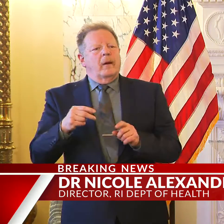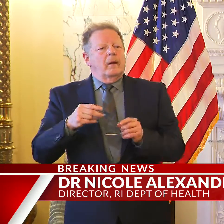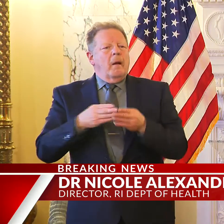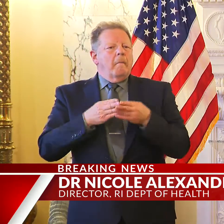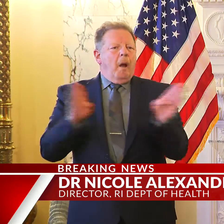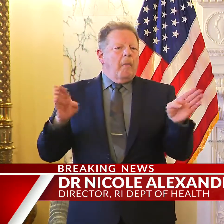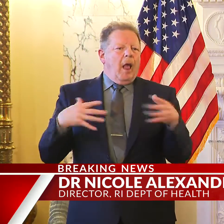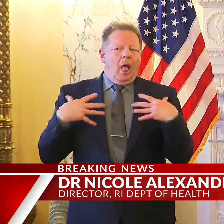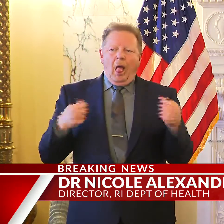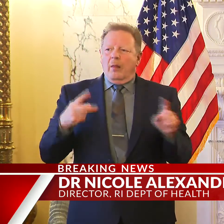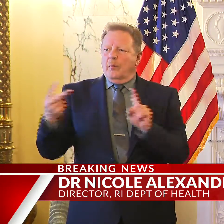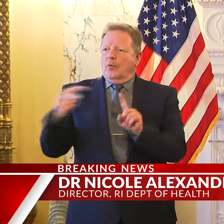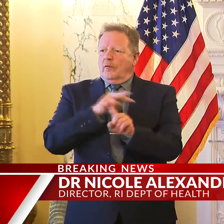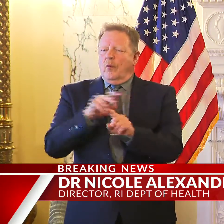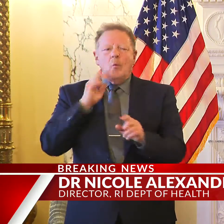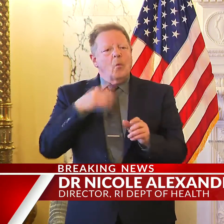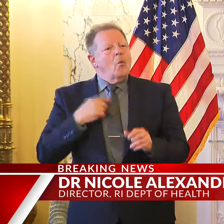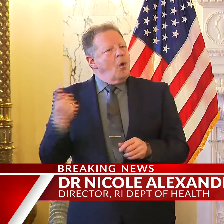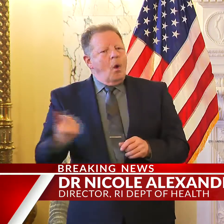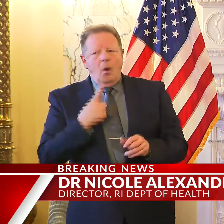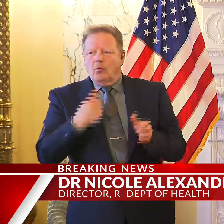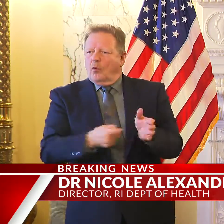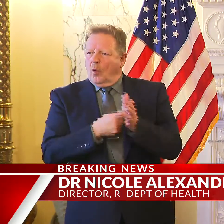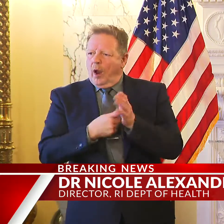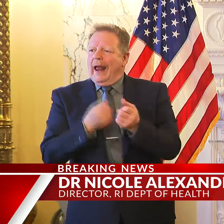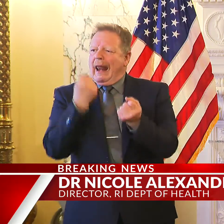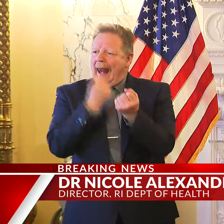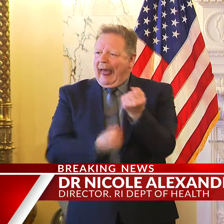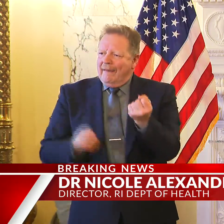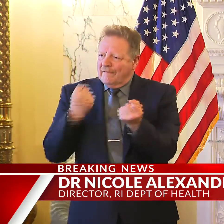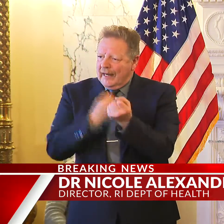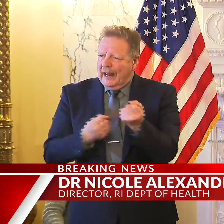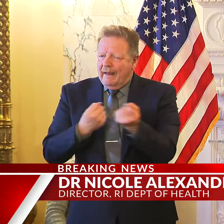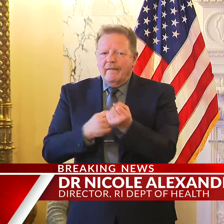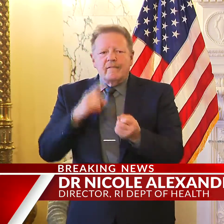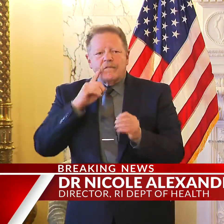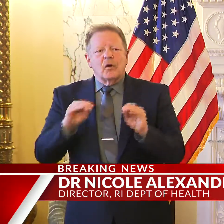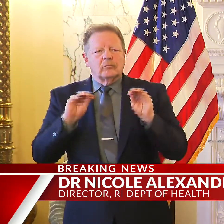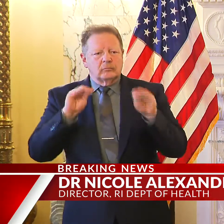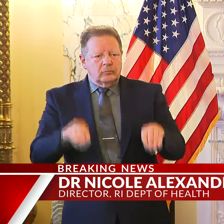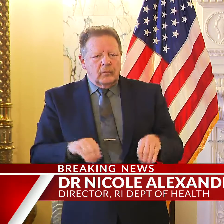EVENTS. FOR, YOU KNOW, OUR PURPOSE. WE ARE ALWAYS GOING TO FROM A